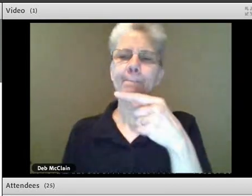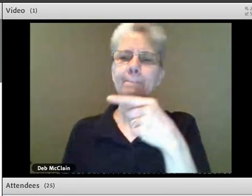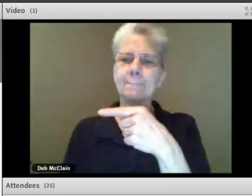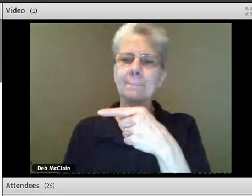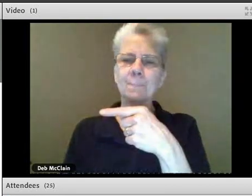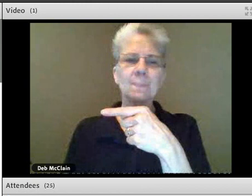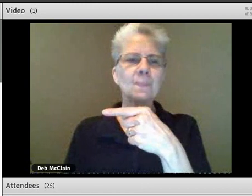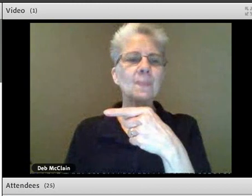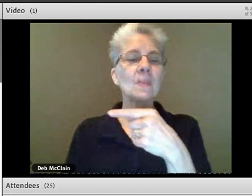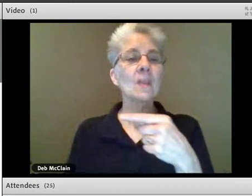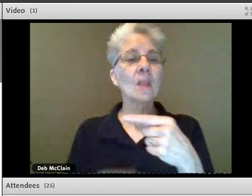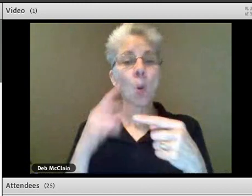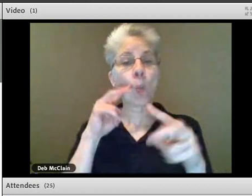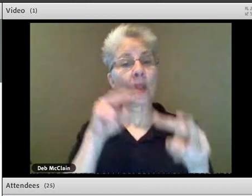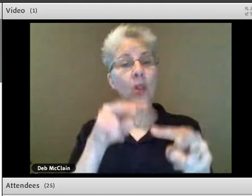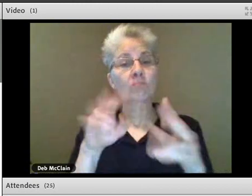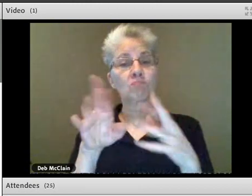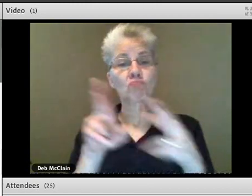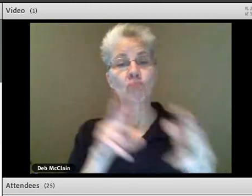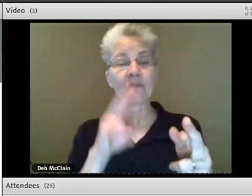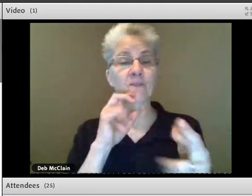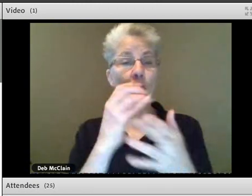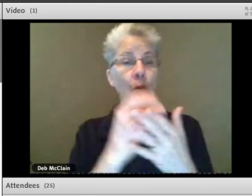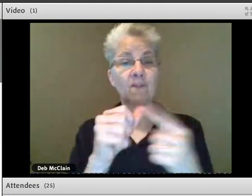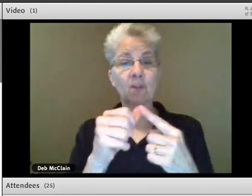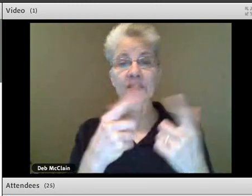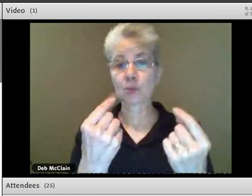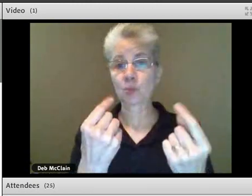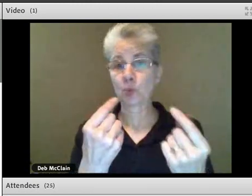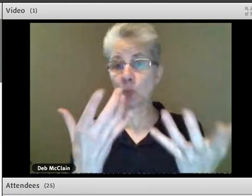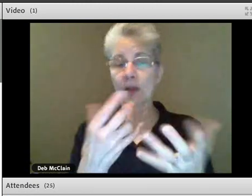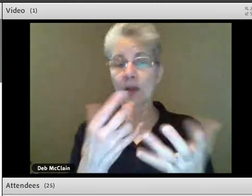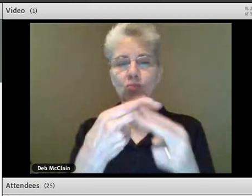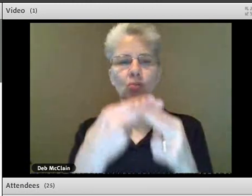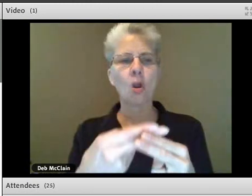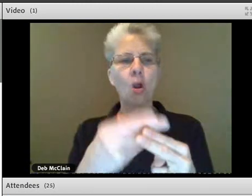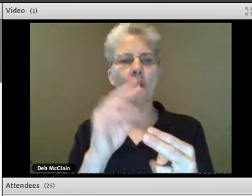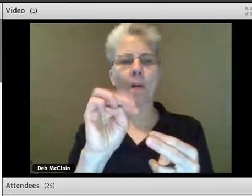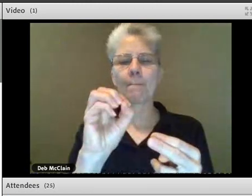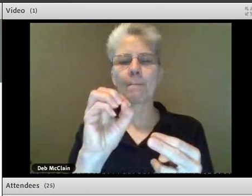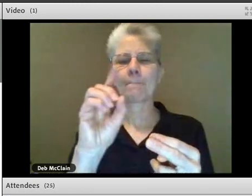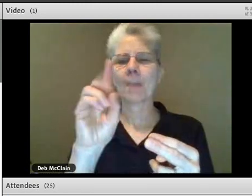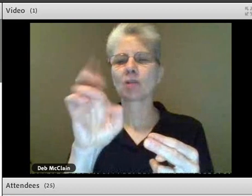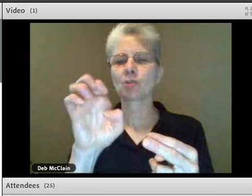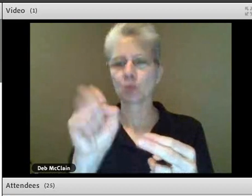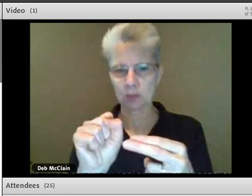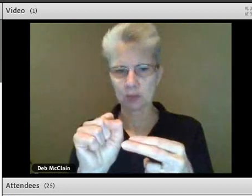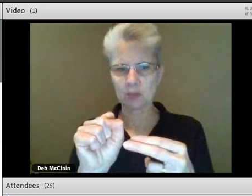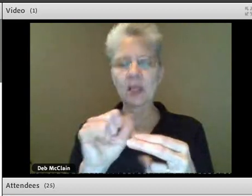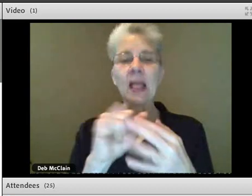So when we're looking at a course... And the first that you're going to see is, what's called modules, and the idea of modules is,